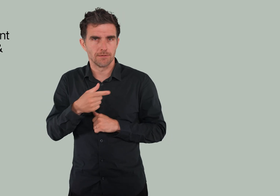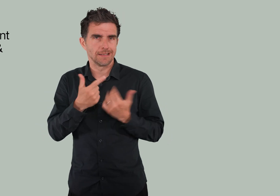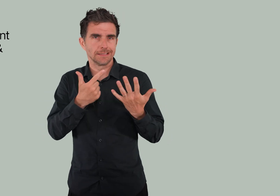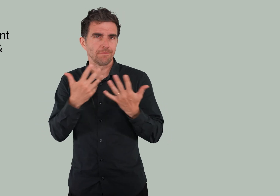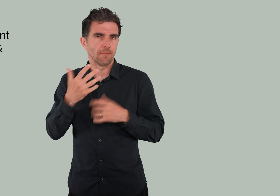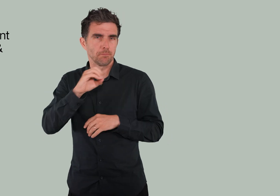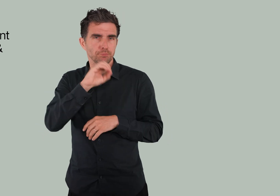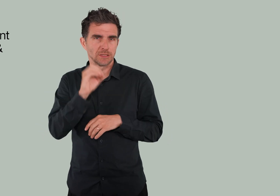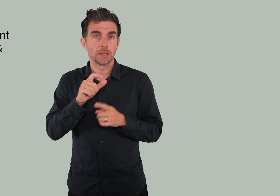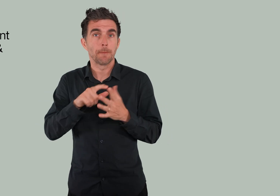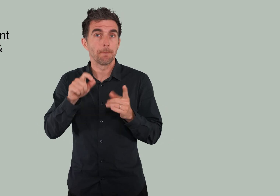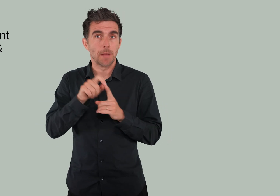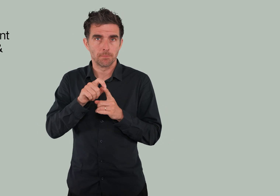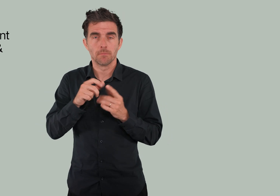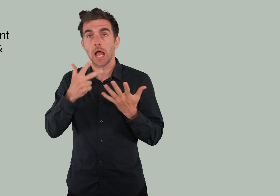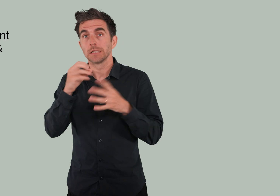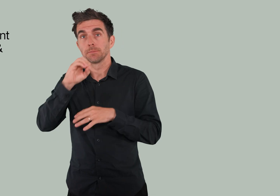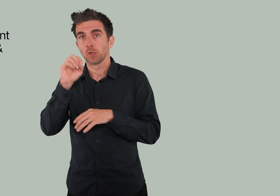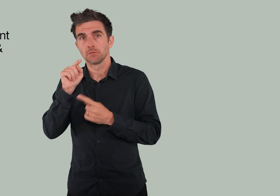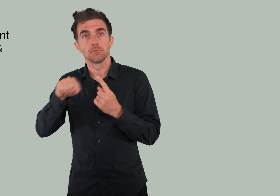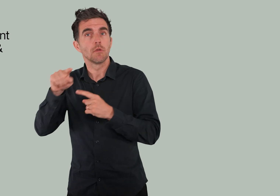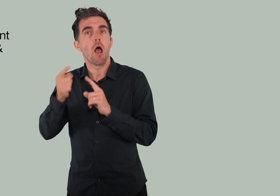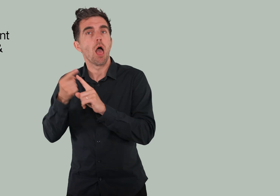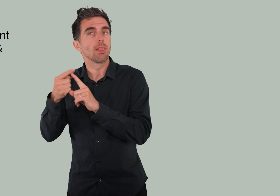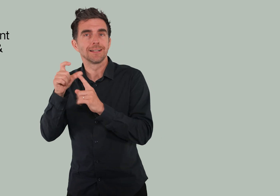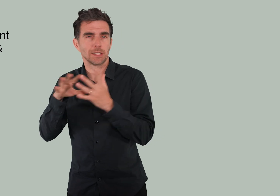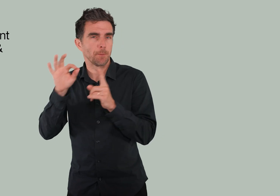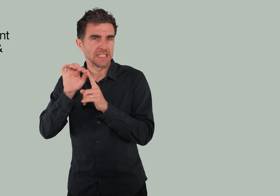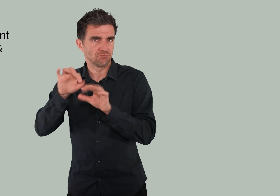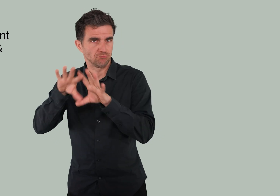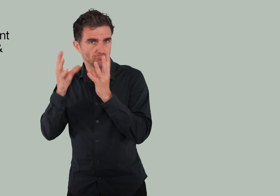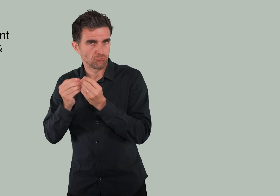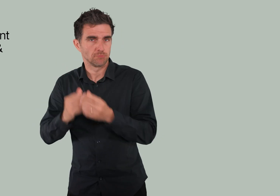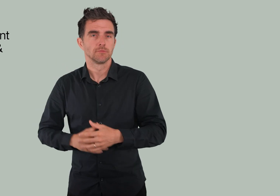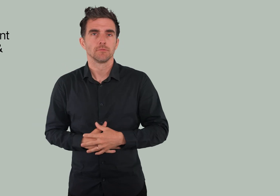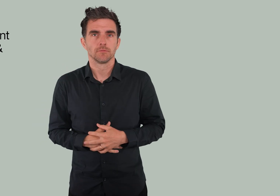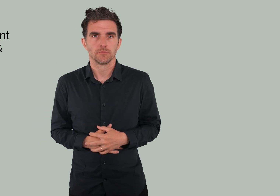(75 per cent for PIP and 80 per cent for DWP overall).